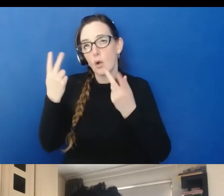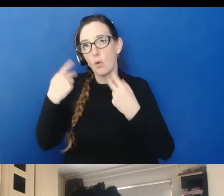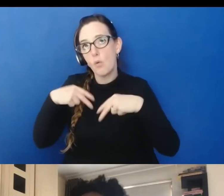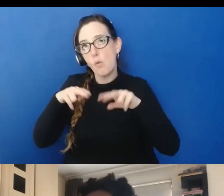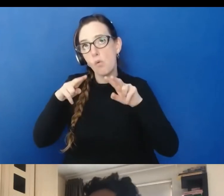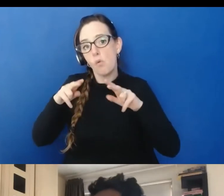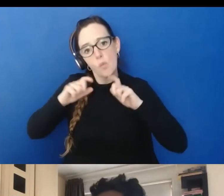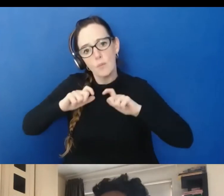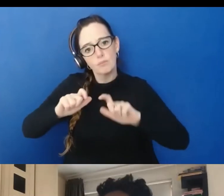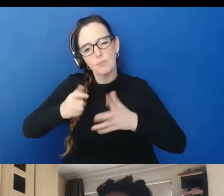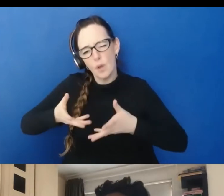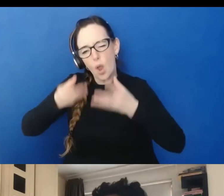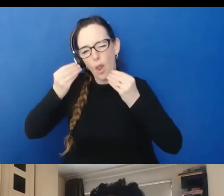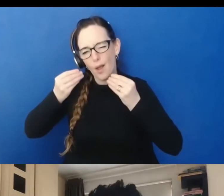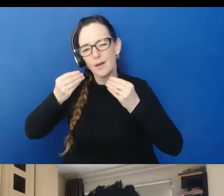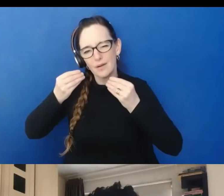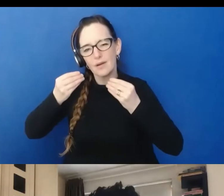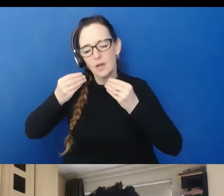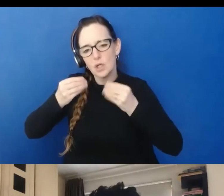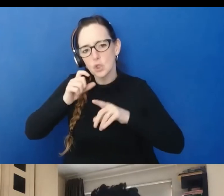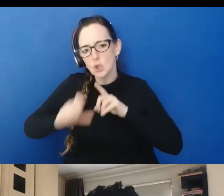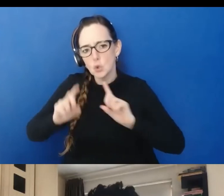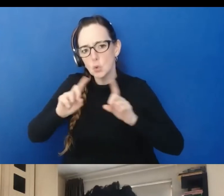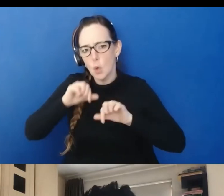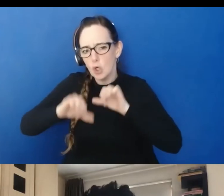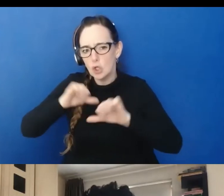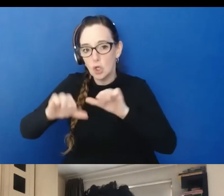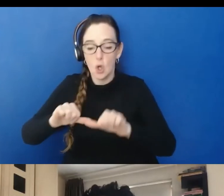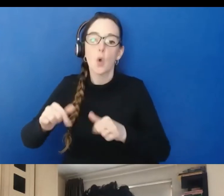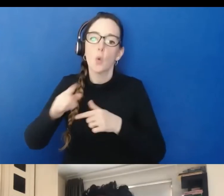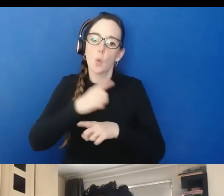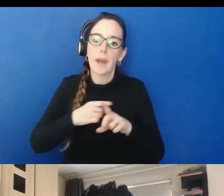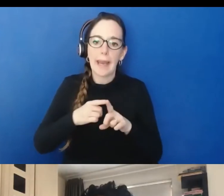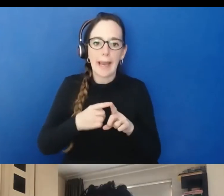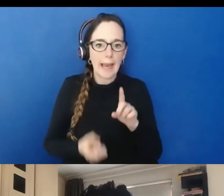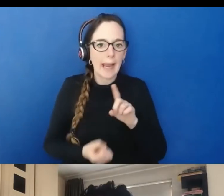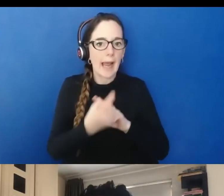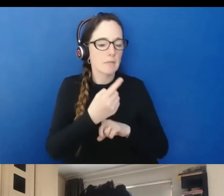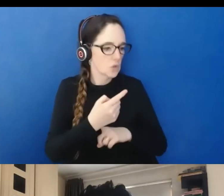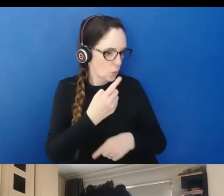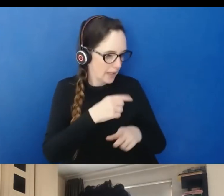So, we are in an error/trial mode. And I want to address that, and we always